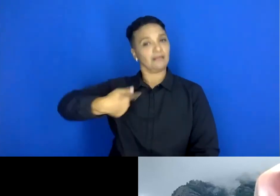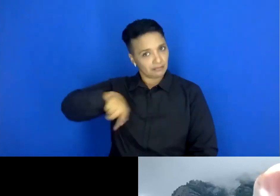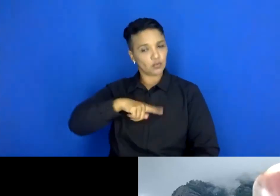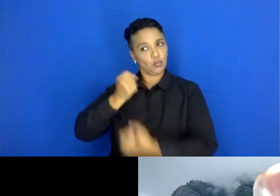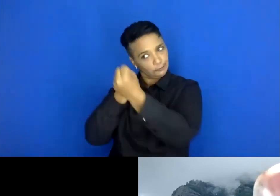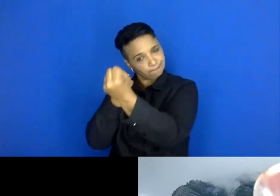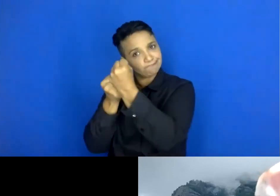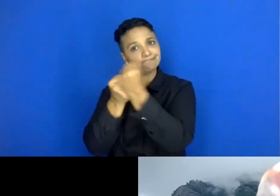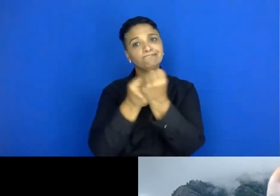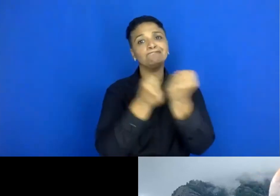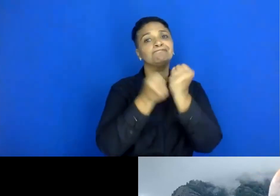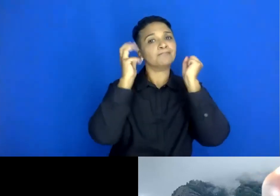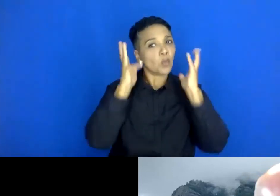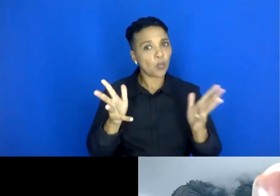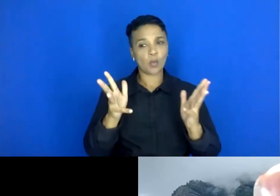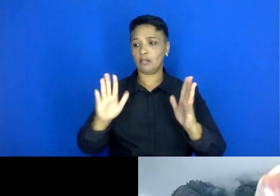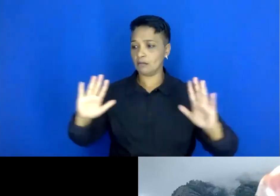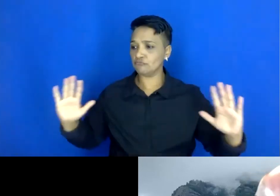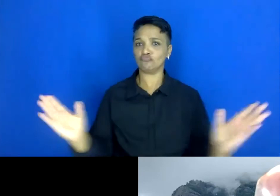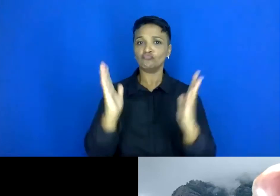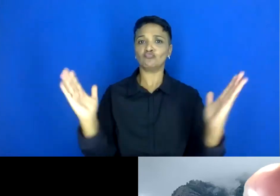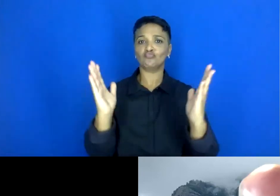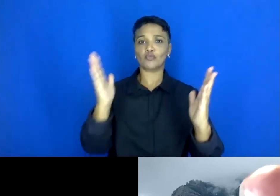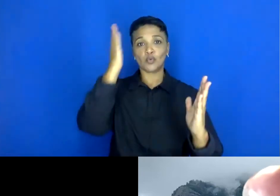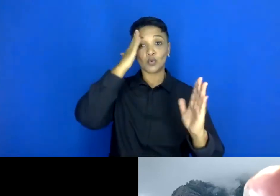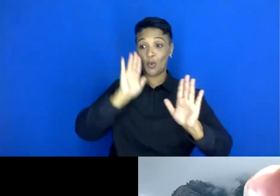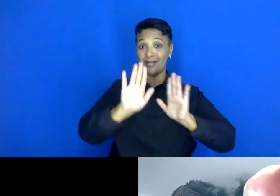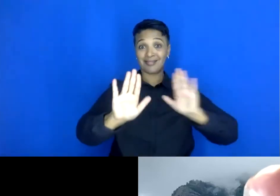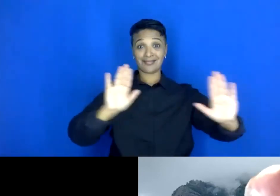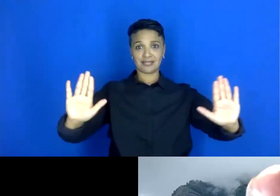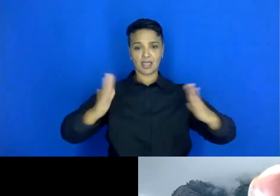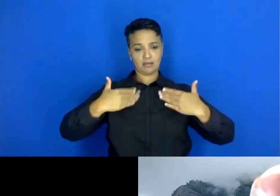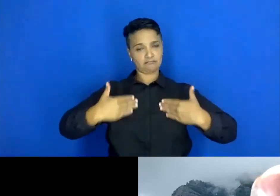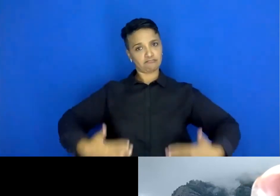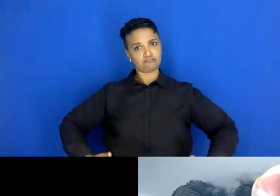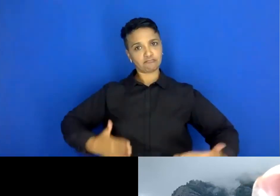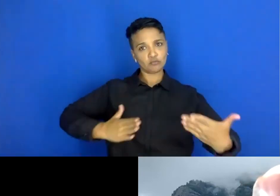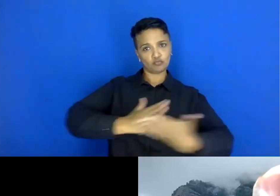for their ability to exercise what we call bodily autonomy and chart their own life course